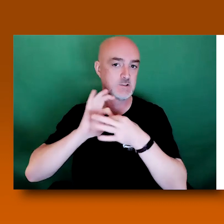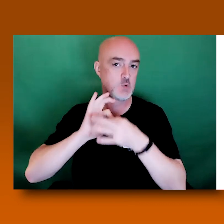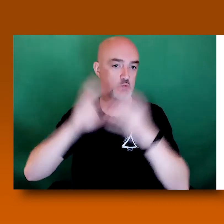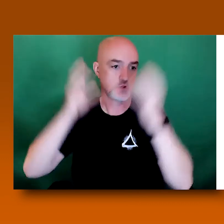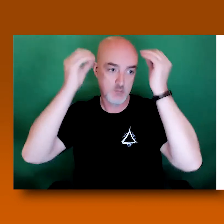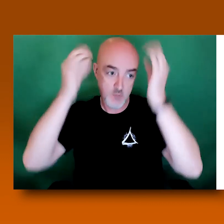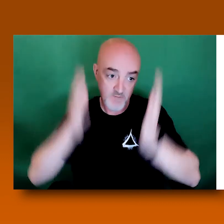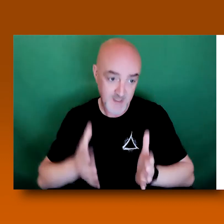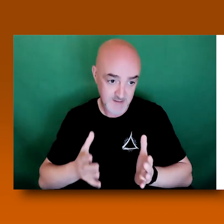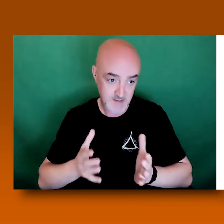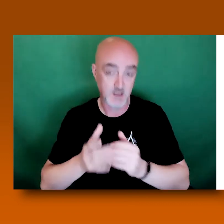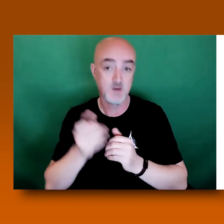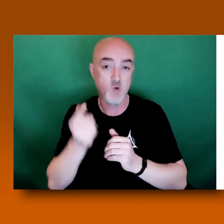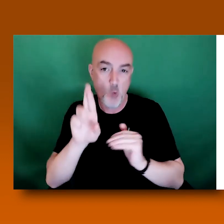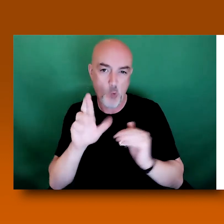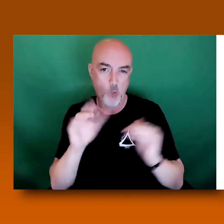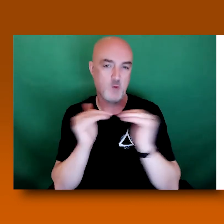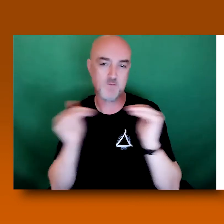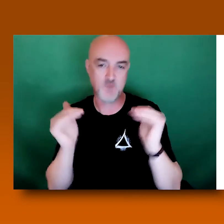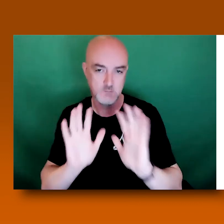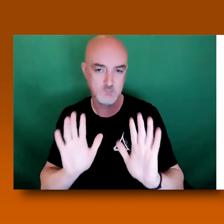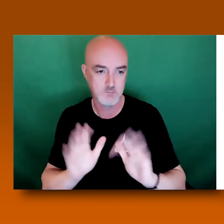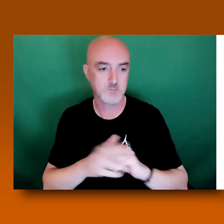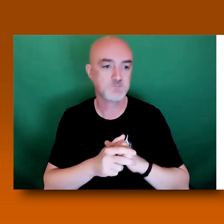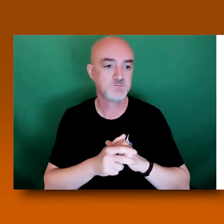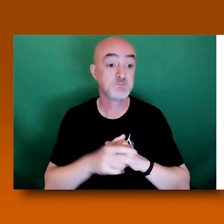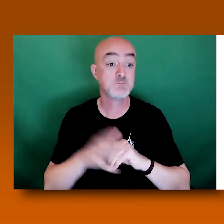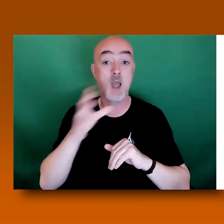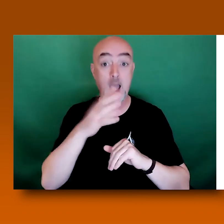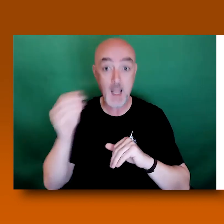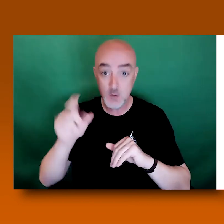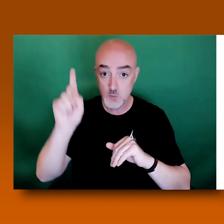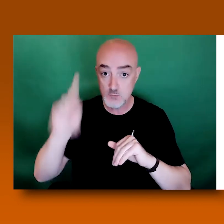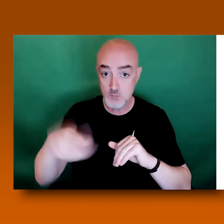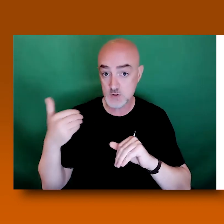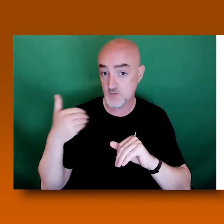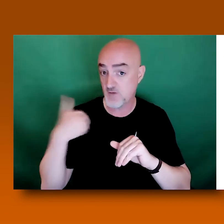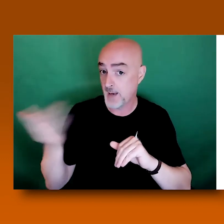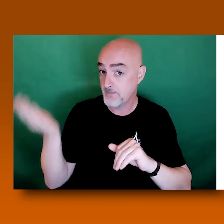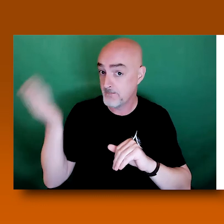and be equivalent to or above an associate faculty.